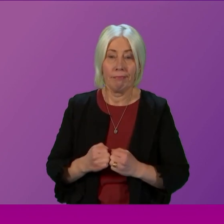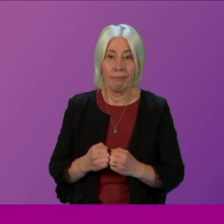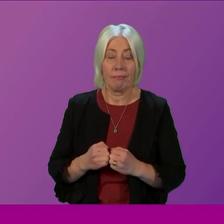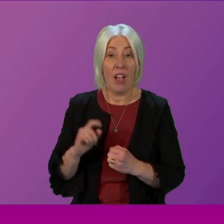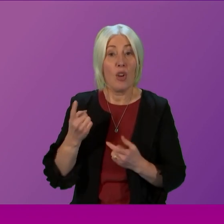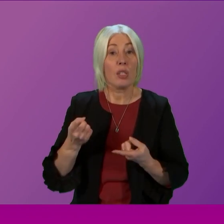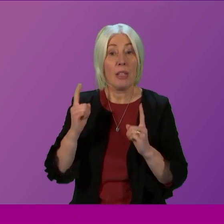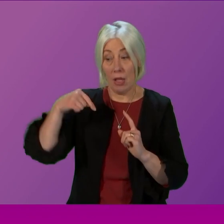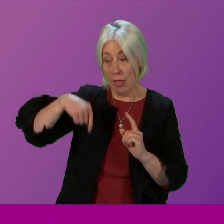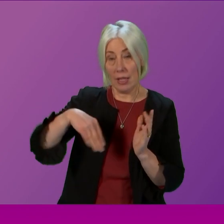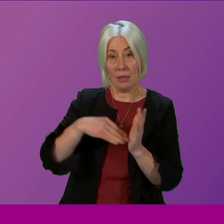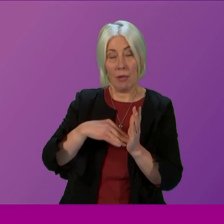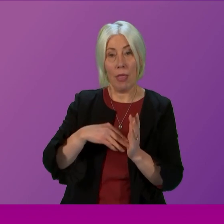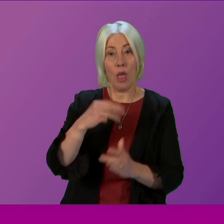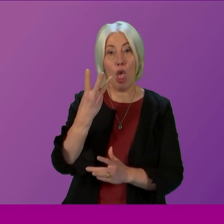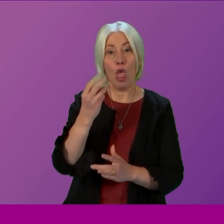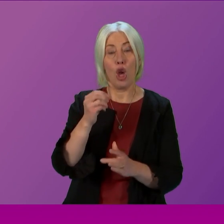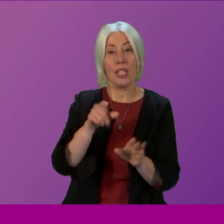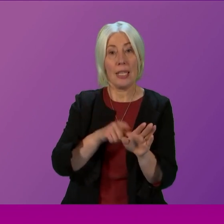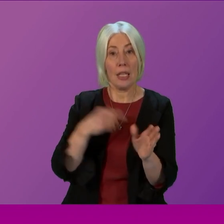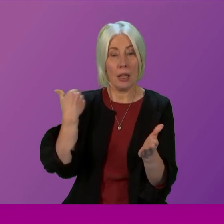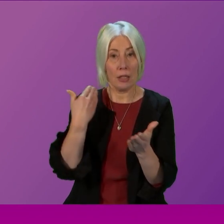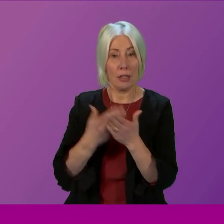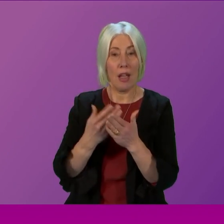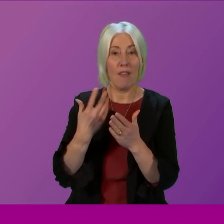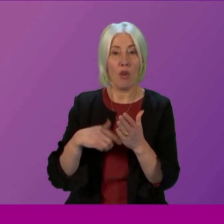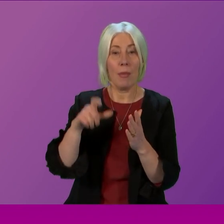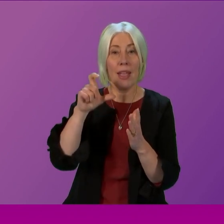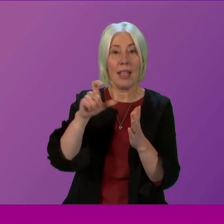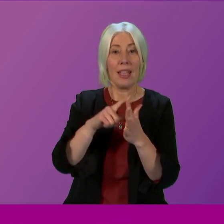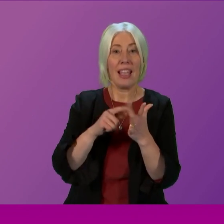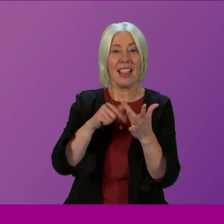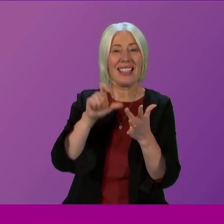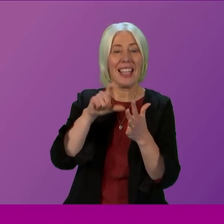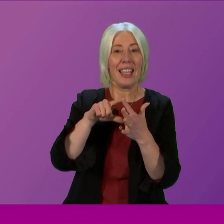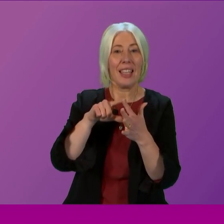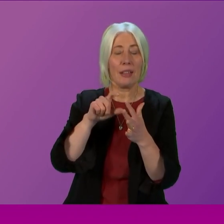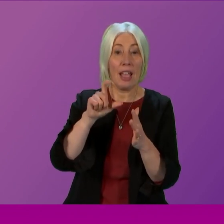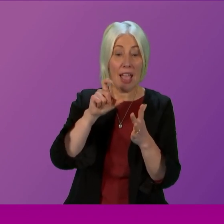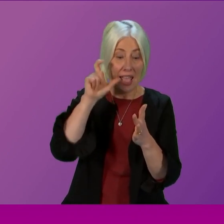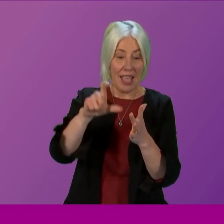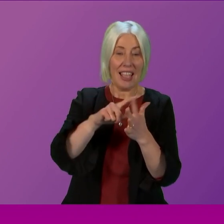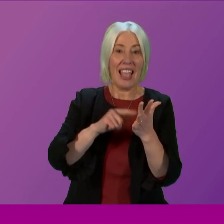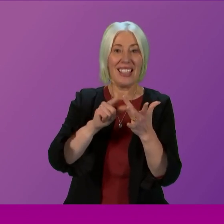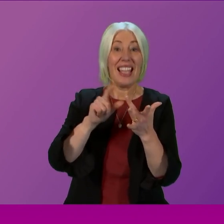This month marks the 30th anniversary of Celtic Connections. I ask, as one Glasgow MSP to another,